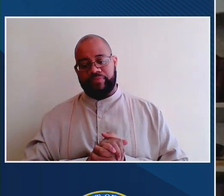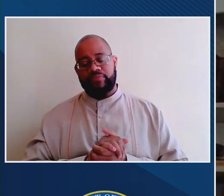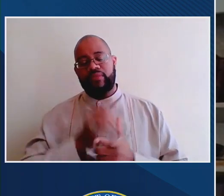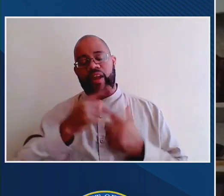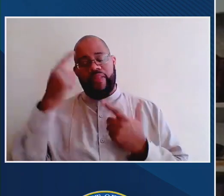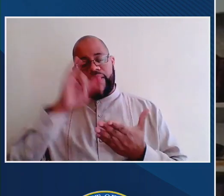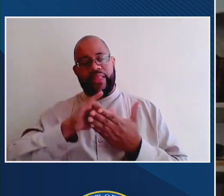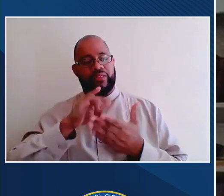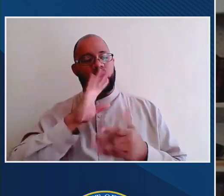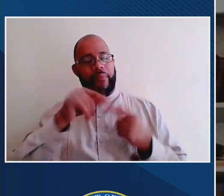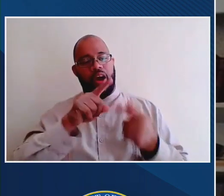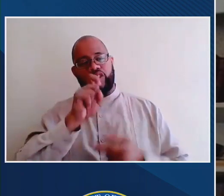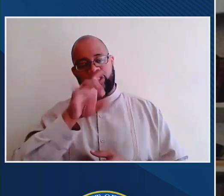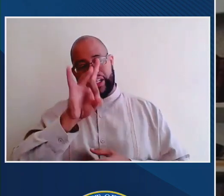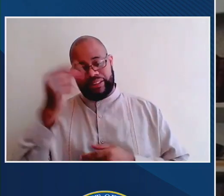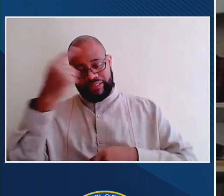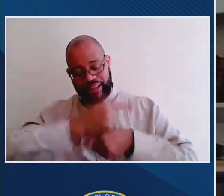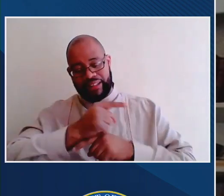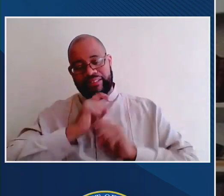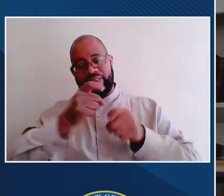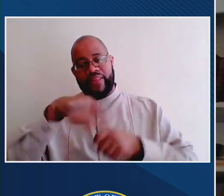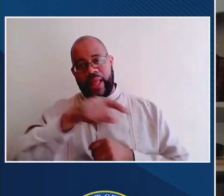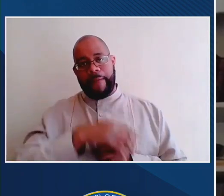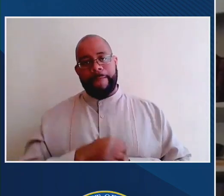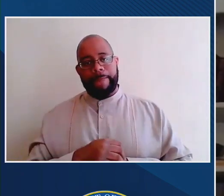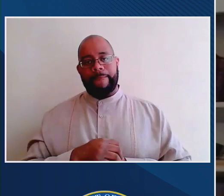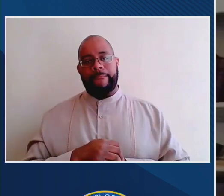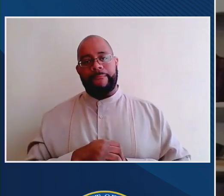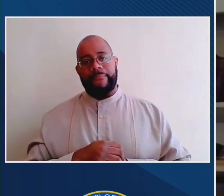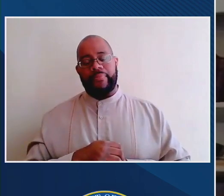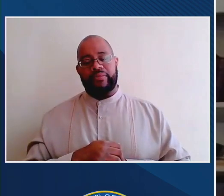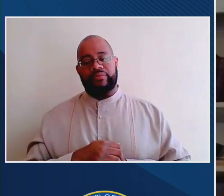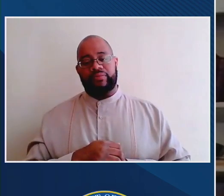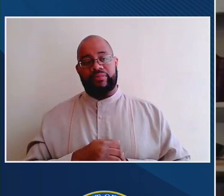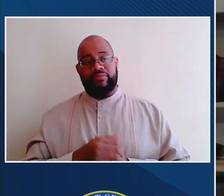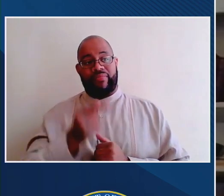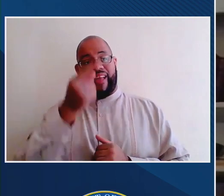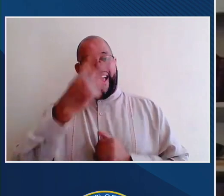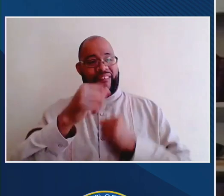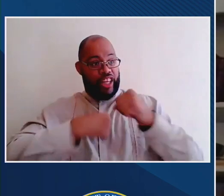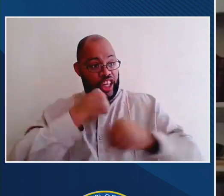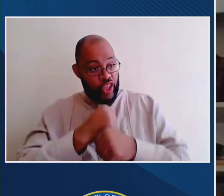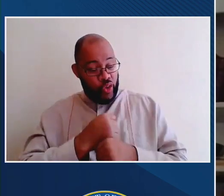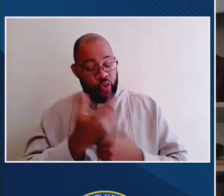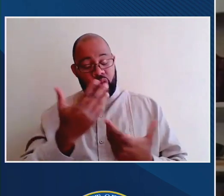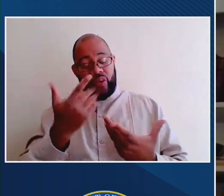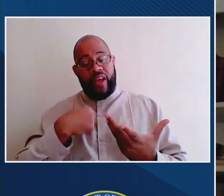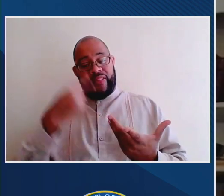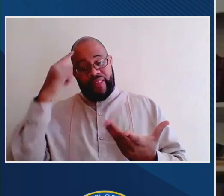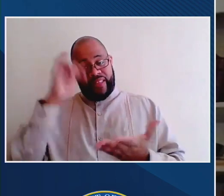You're giving- we're giving them essentially half a year here. And I think that it's reasonable when